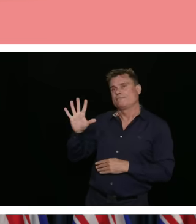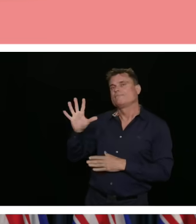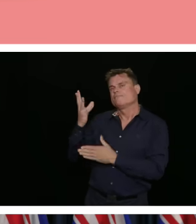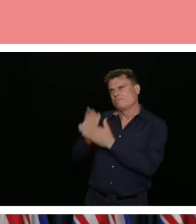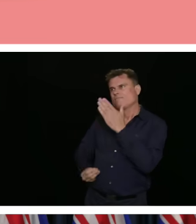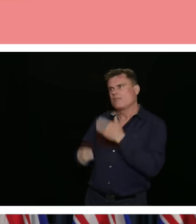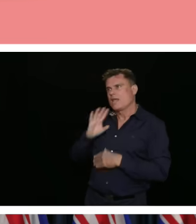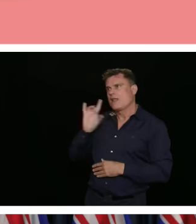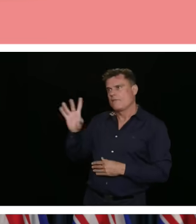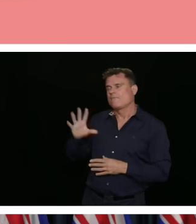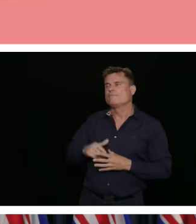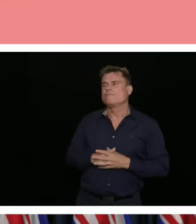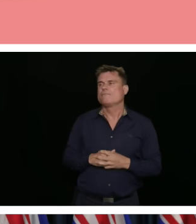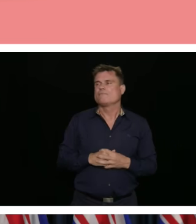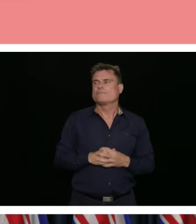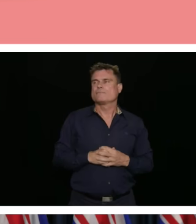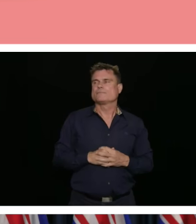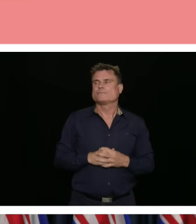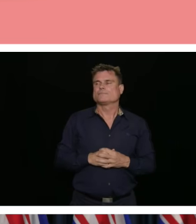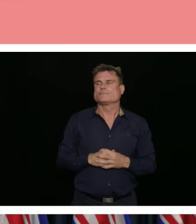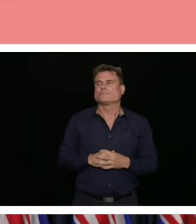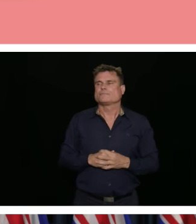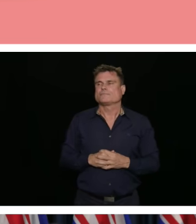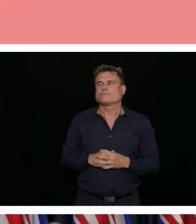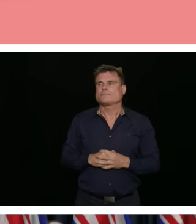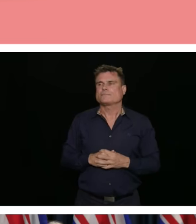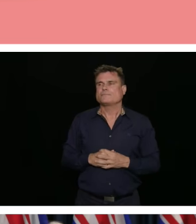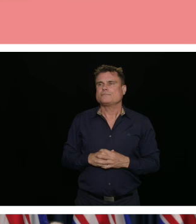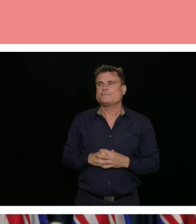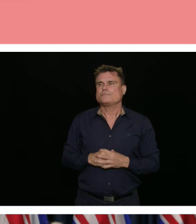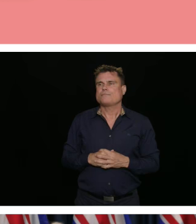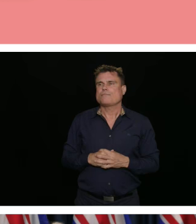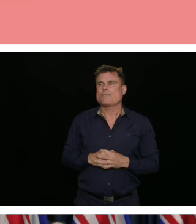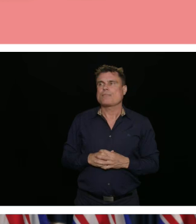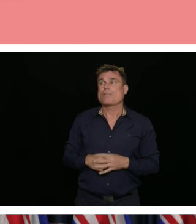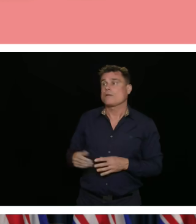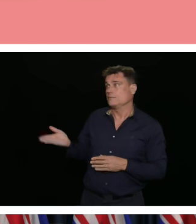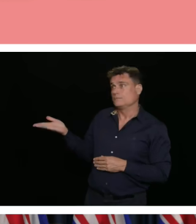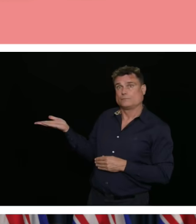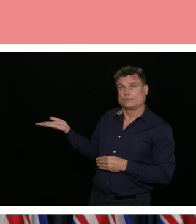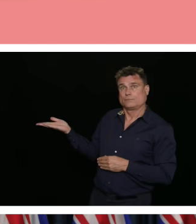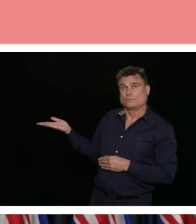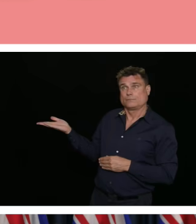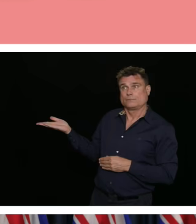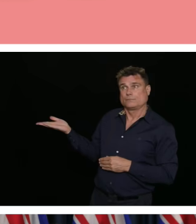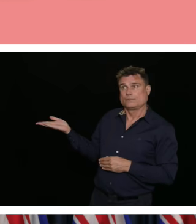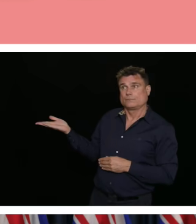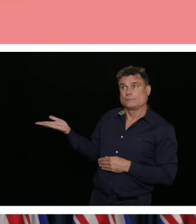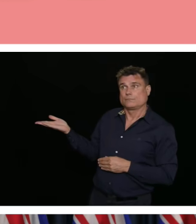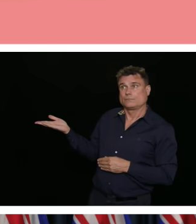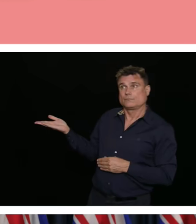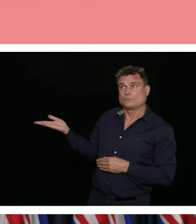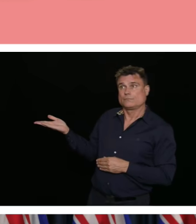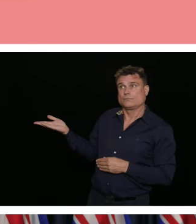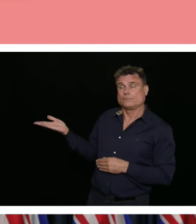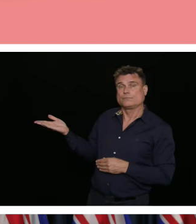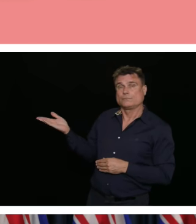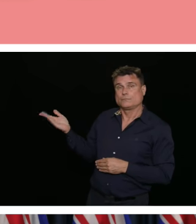Thank you, and good afternoon. We have a number of things on the agenda today. To start with, case